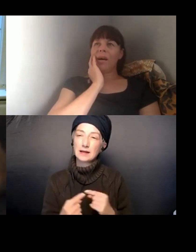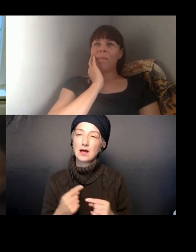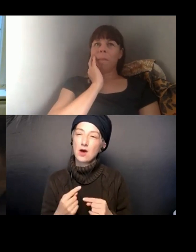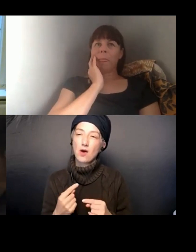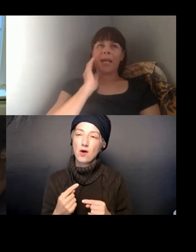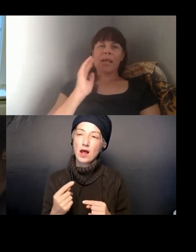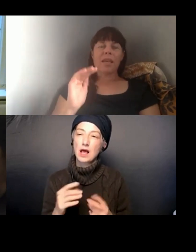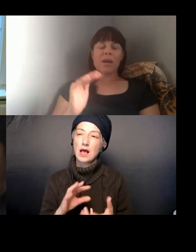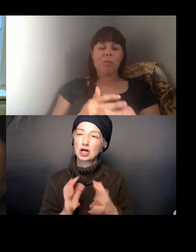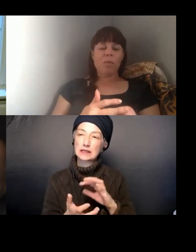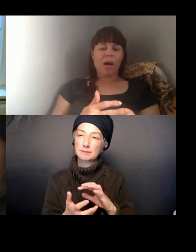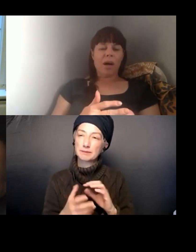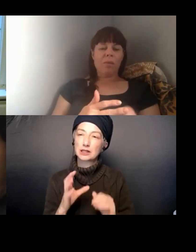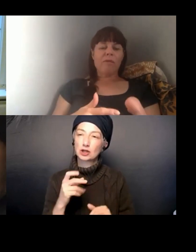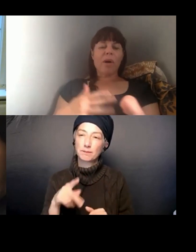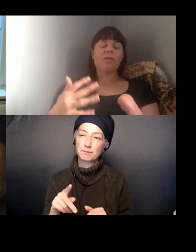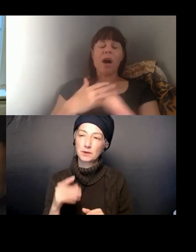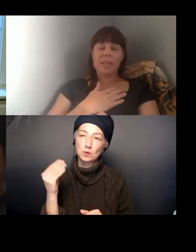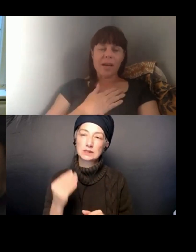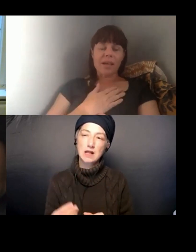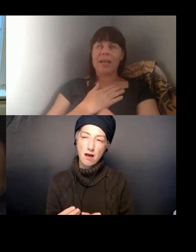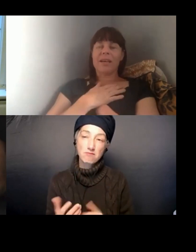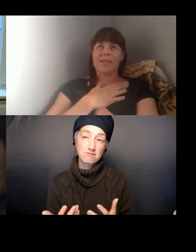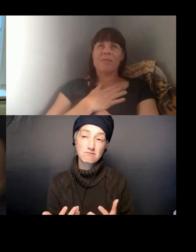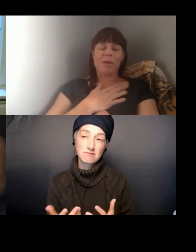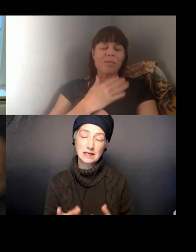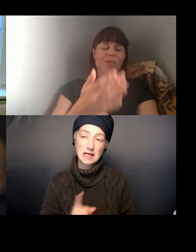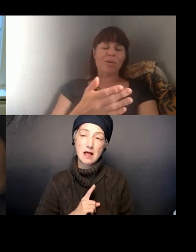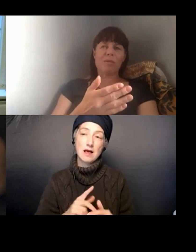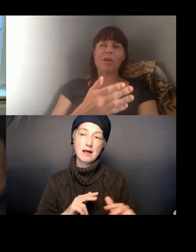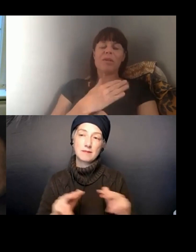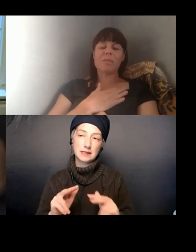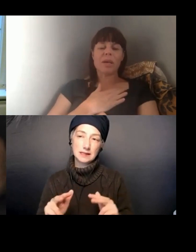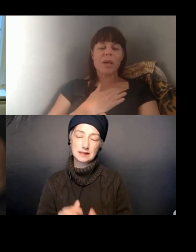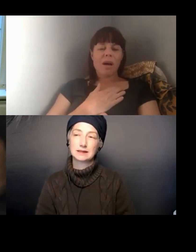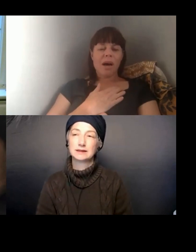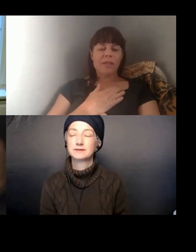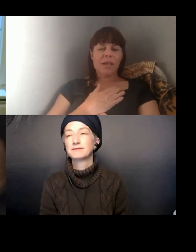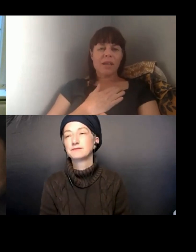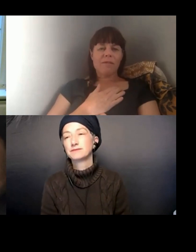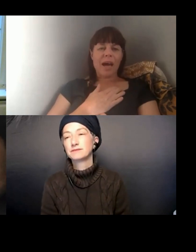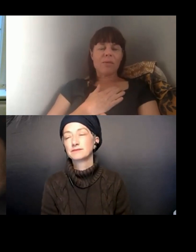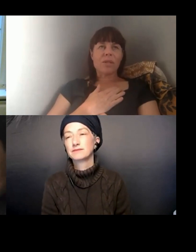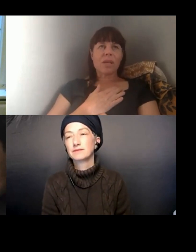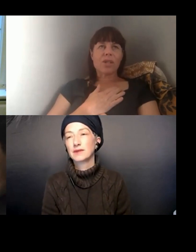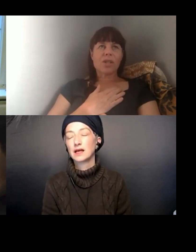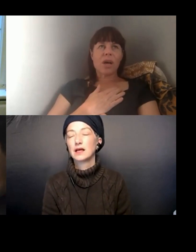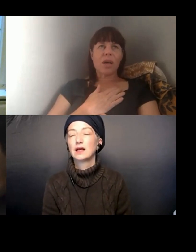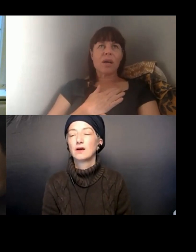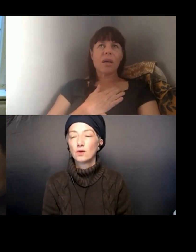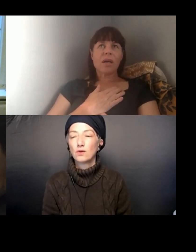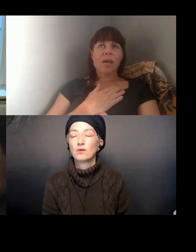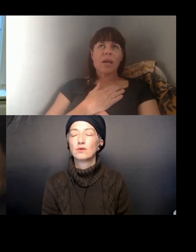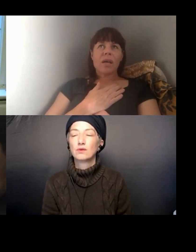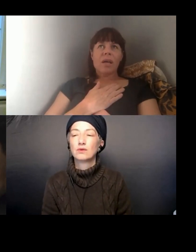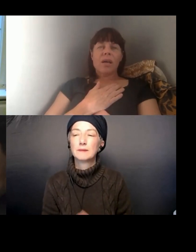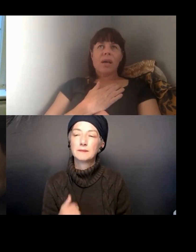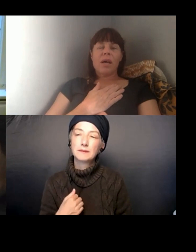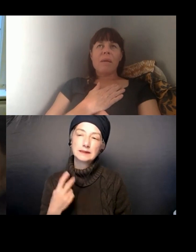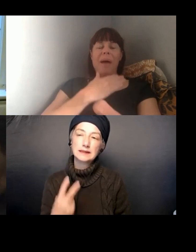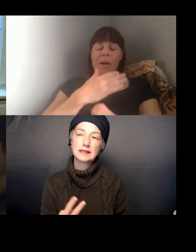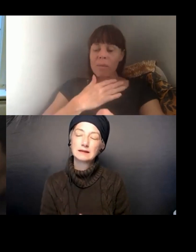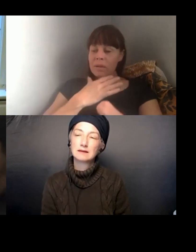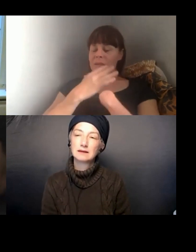And I think we have both - I certainly - I won't talk for both of us, but I have certainly found such empowerment and